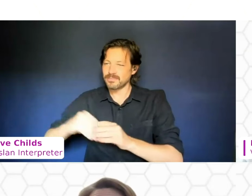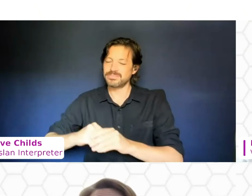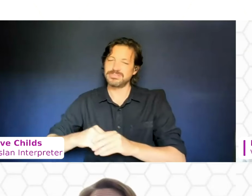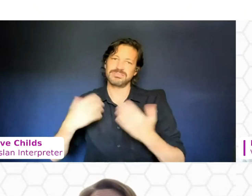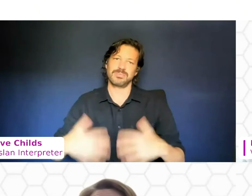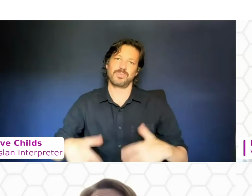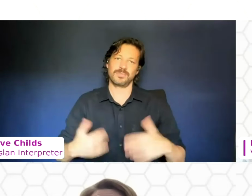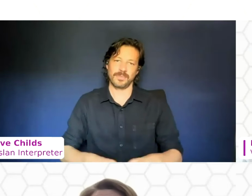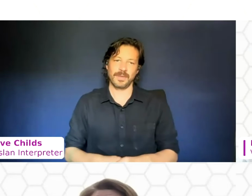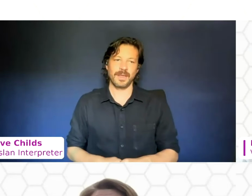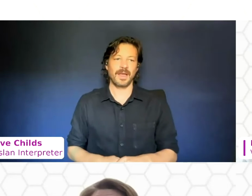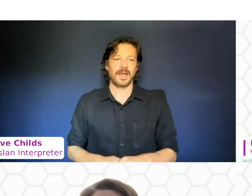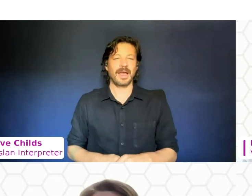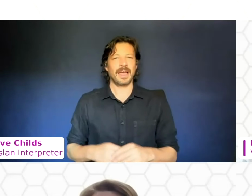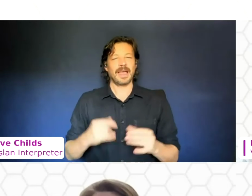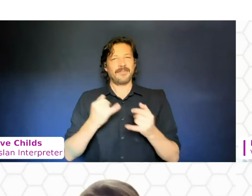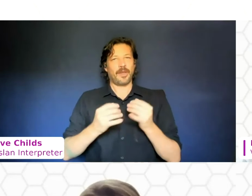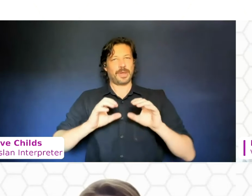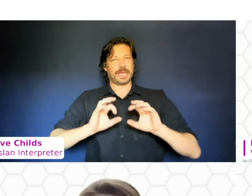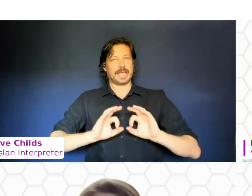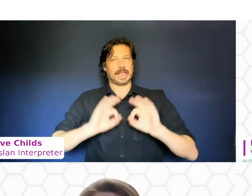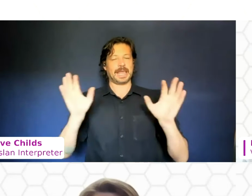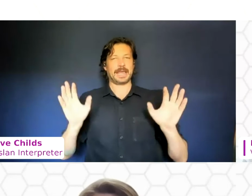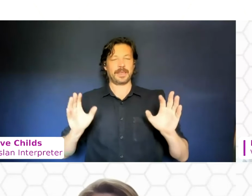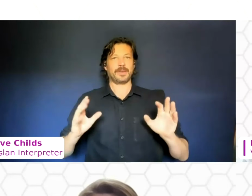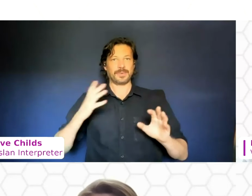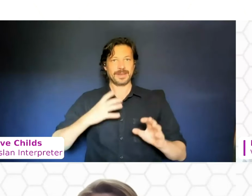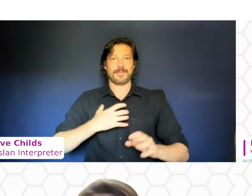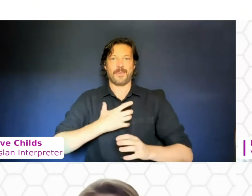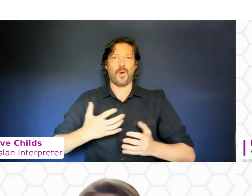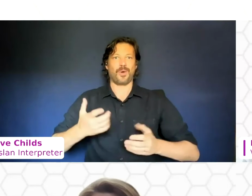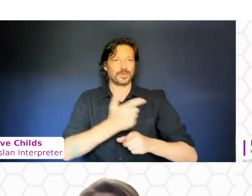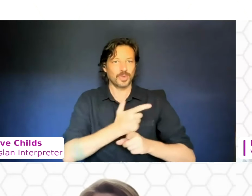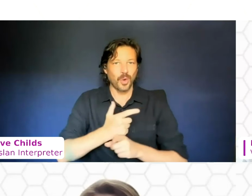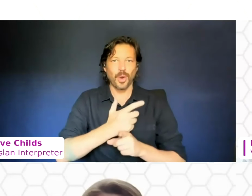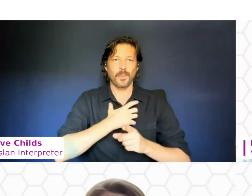me that there is so much more to talk about and there's so much more to unpack and just